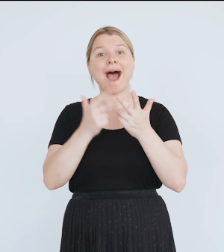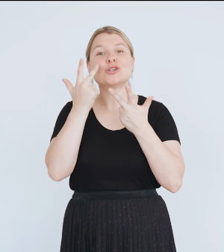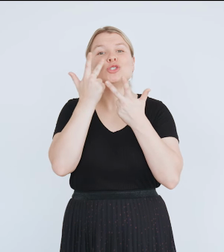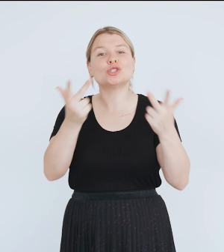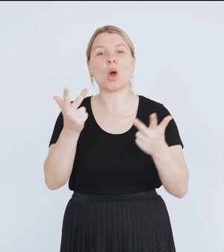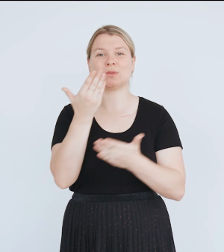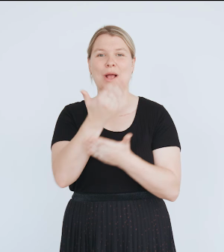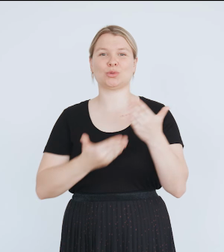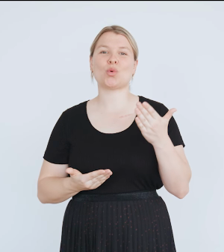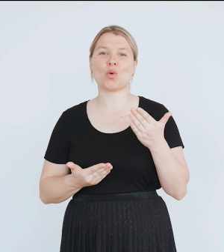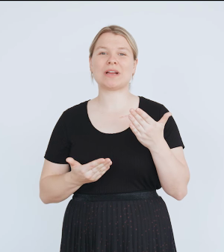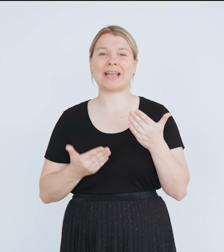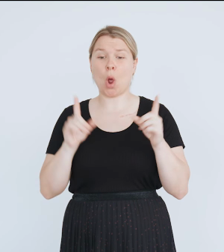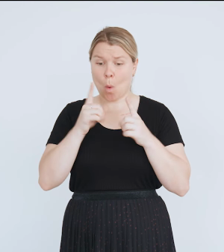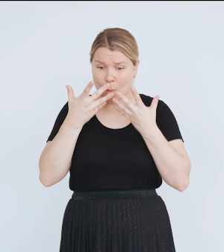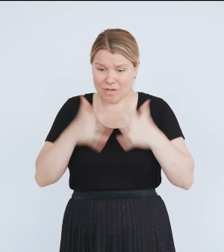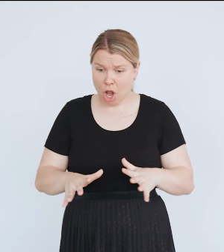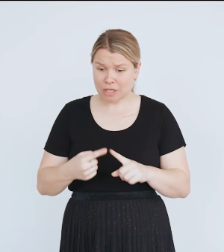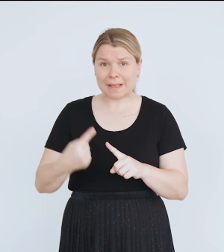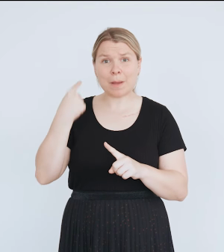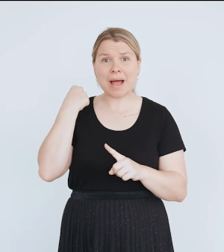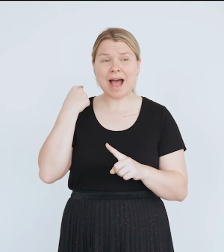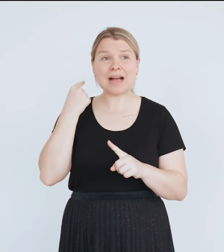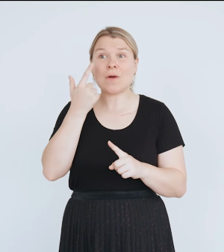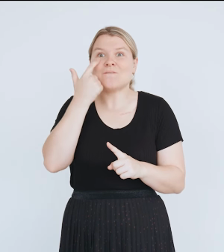the stories that we've lost, kind of finding our identity.